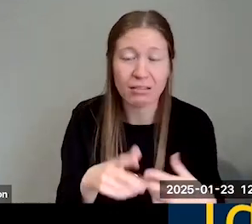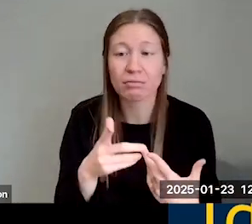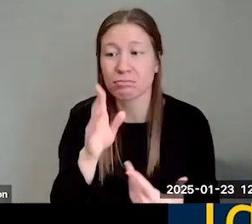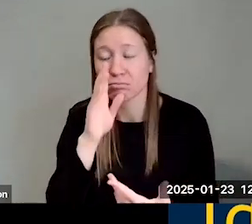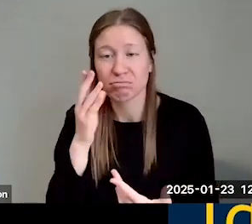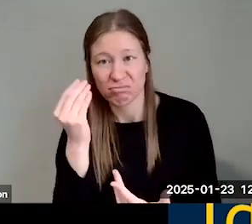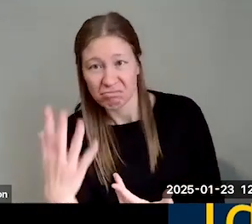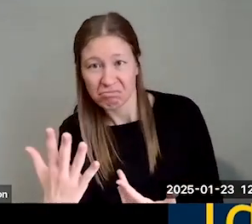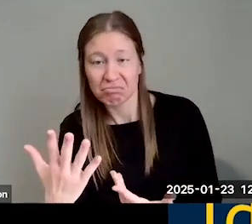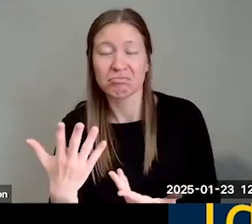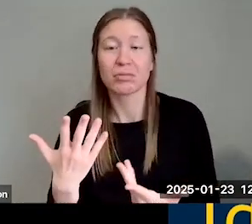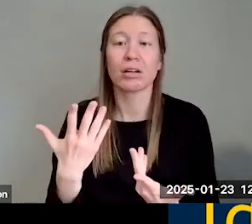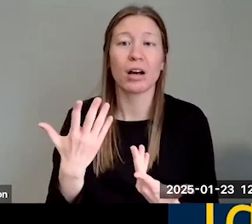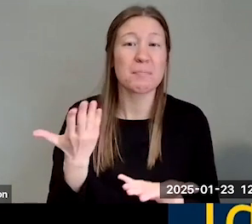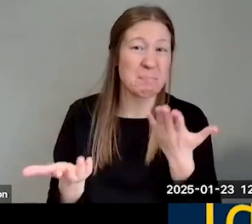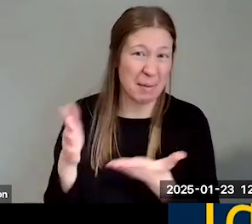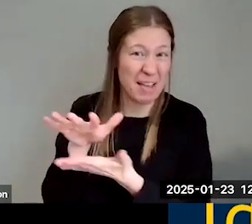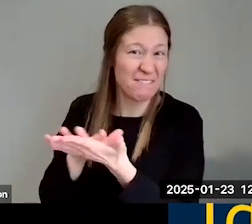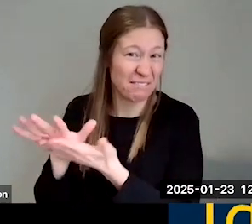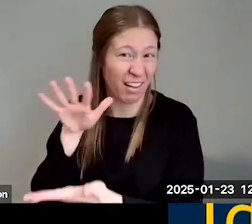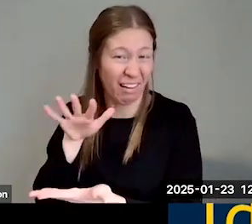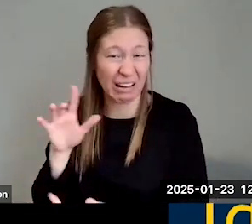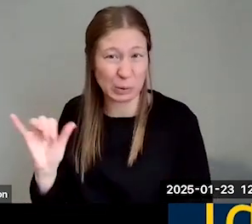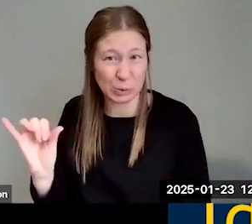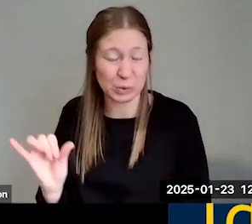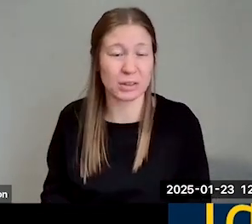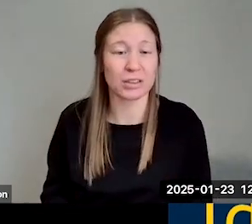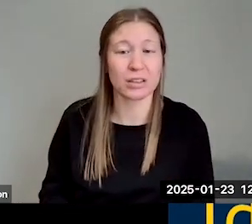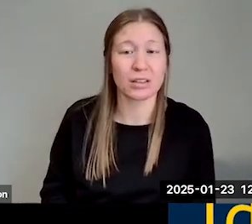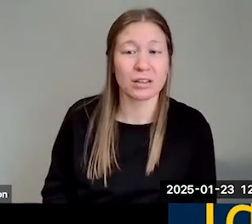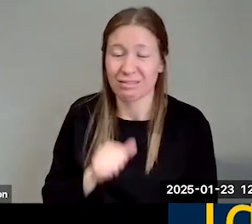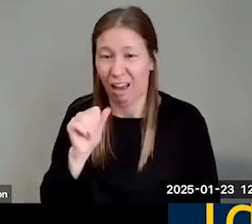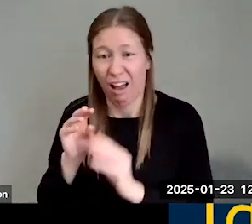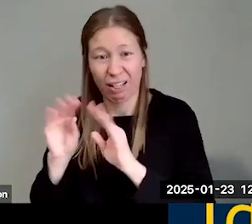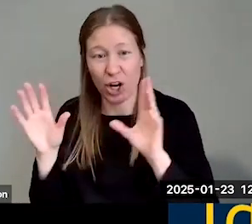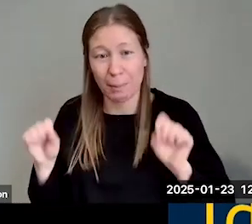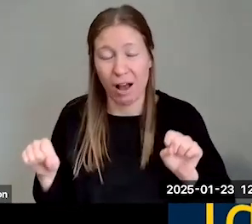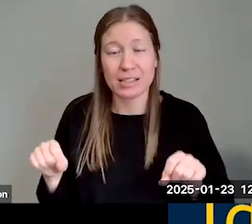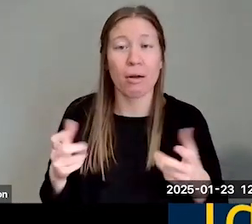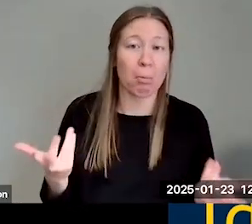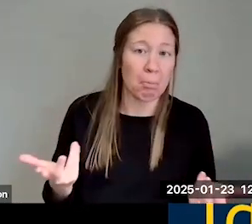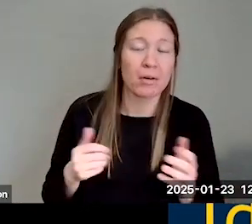And a request can also be for an accommodation or perhaps a leave